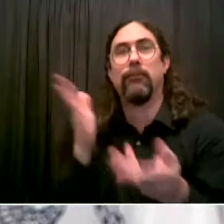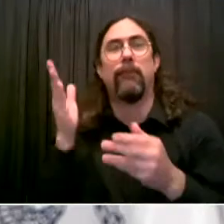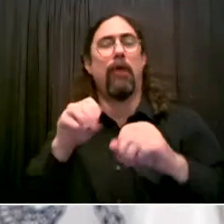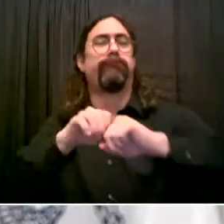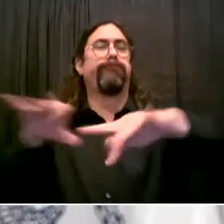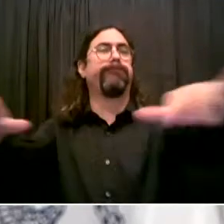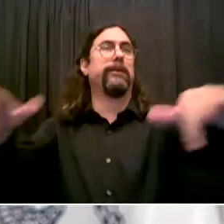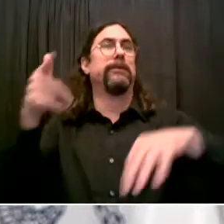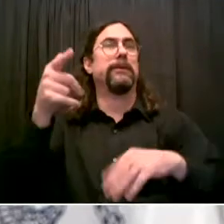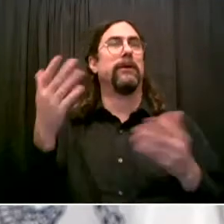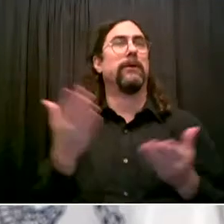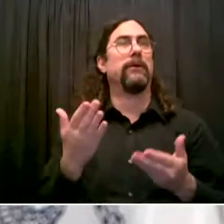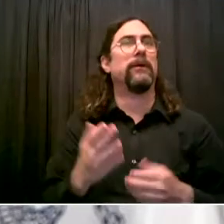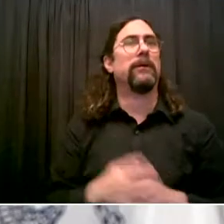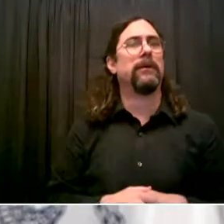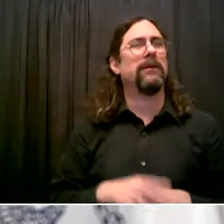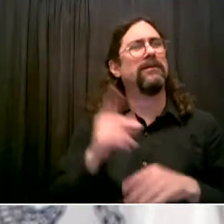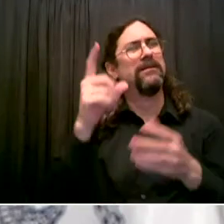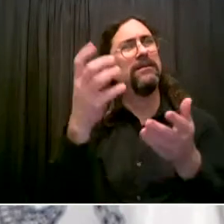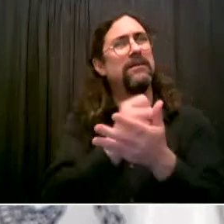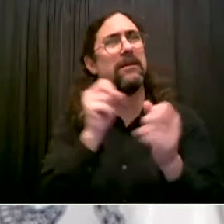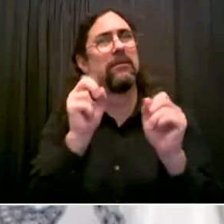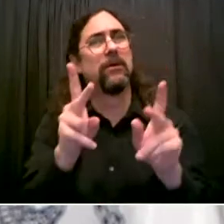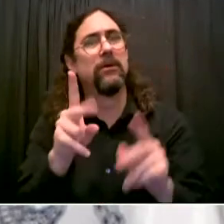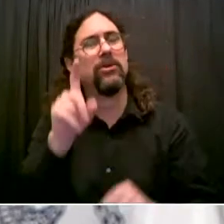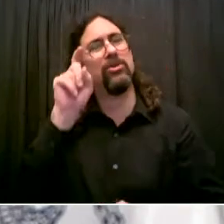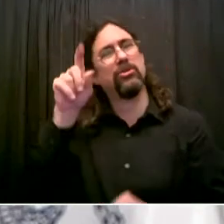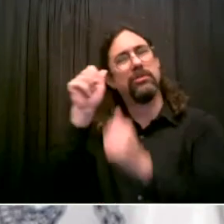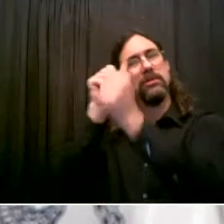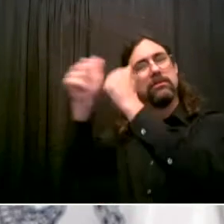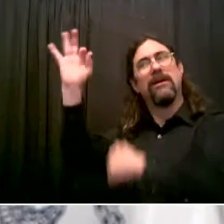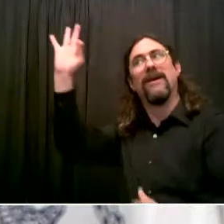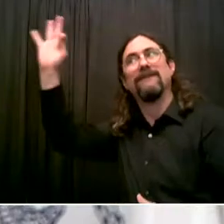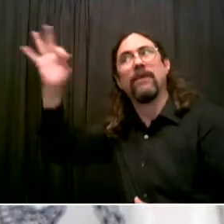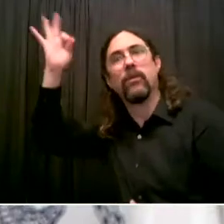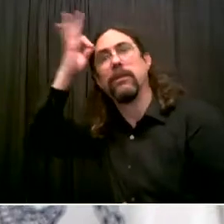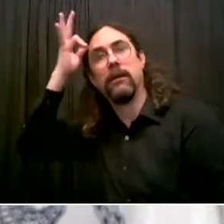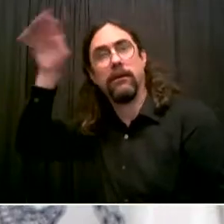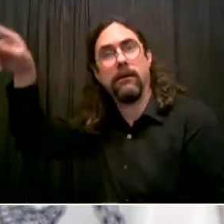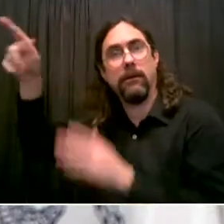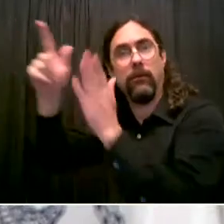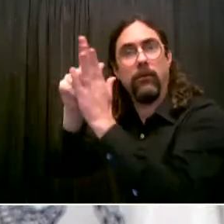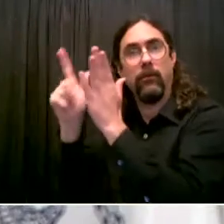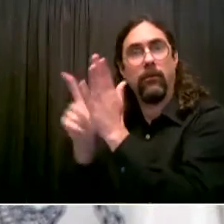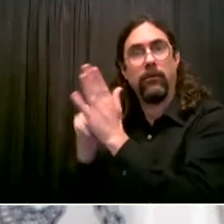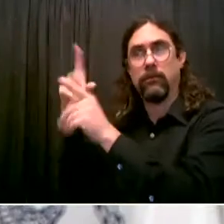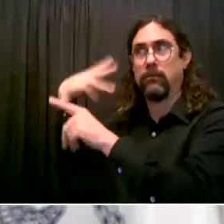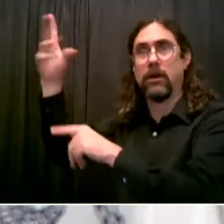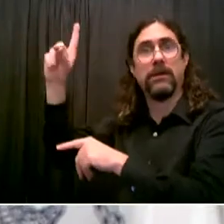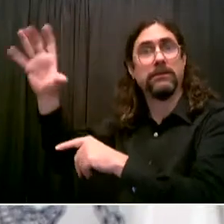CITY. THERE IS A CHANCE THAT CONGRESS WILL AT CANRED ALLY START TO CUT OFF THAT SUPPLY OF